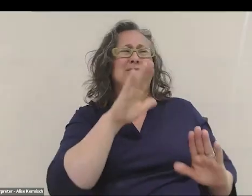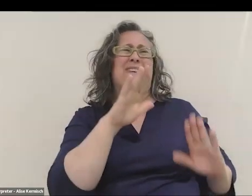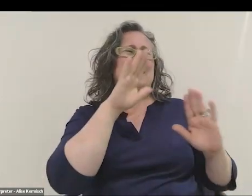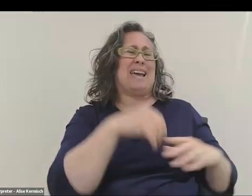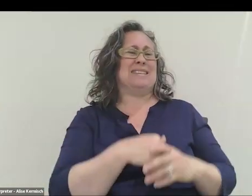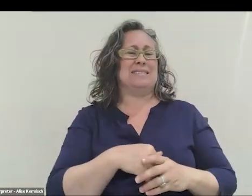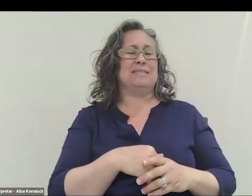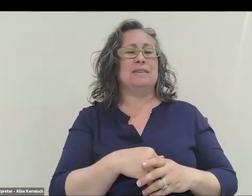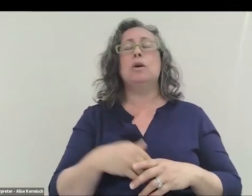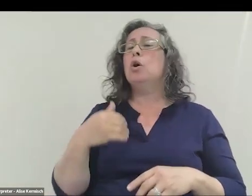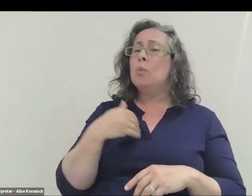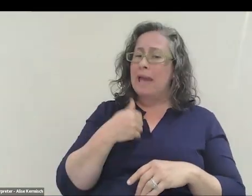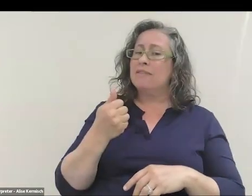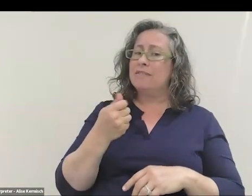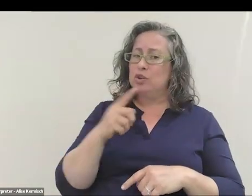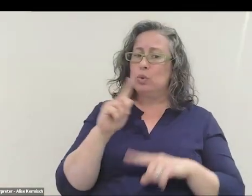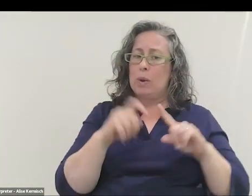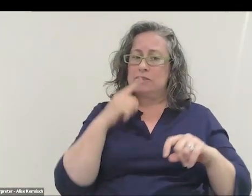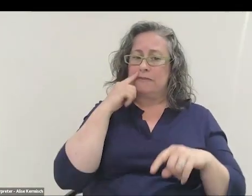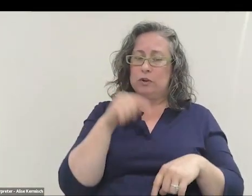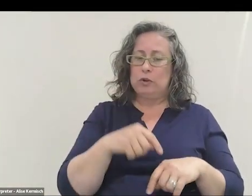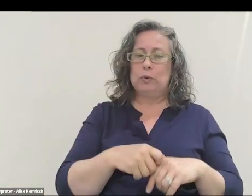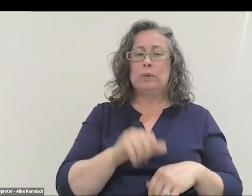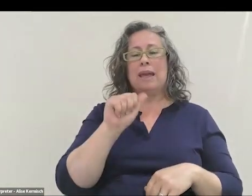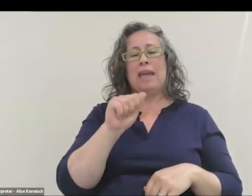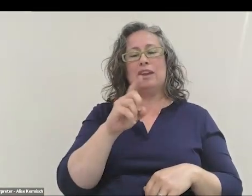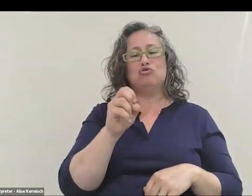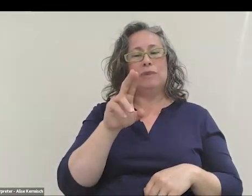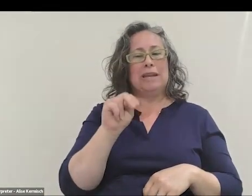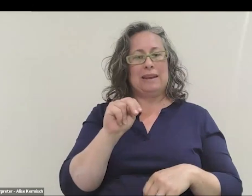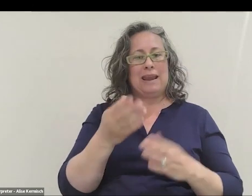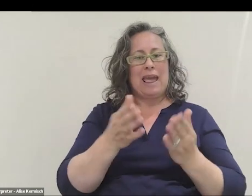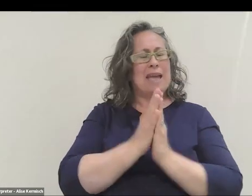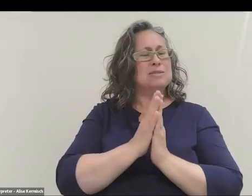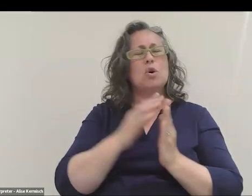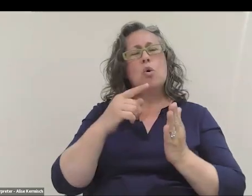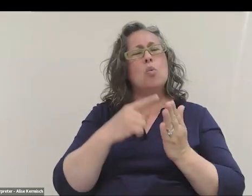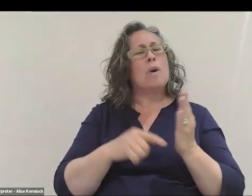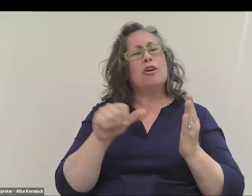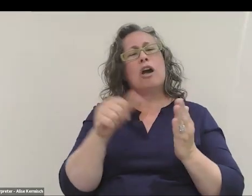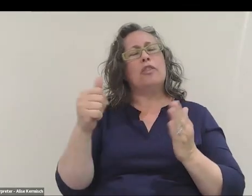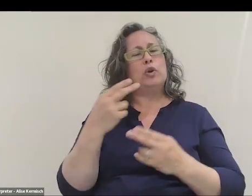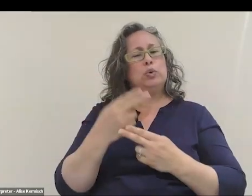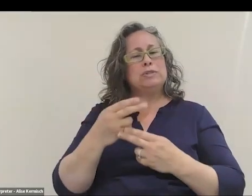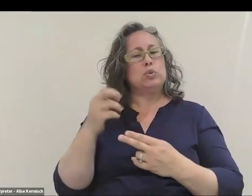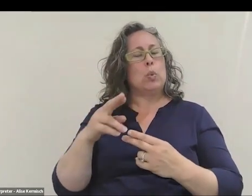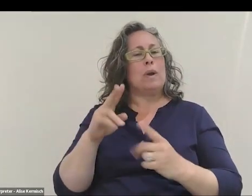Now we do have a few questions for you. Adrian asks, "What are other uses or applications that you envision